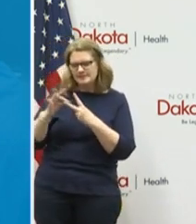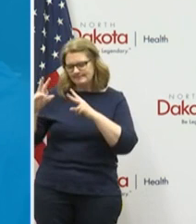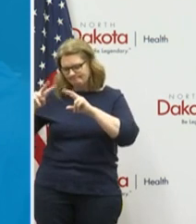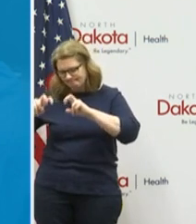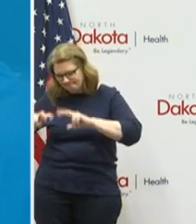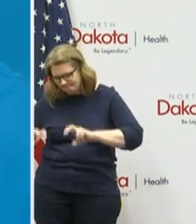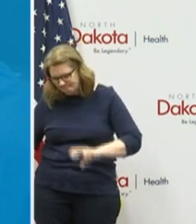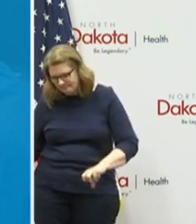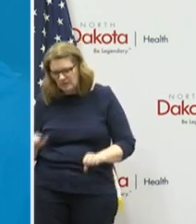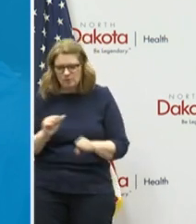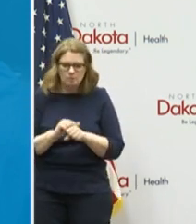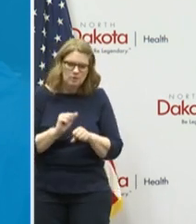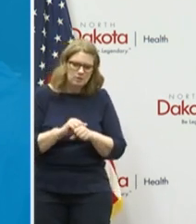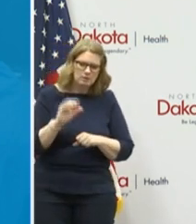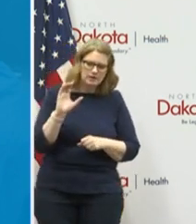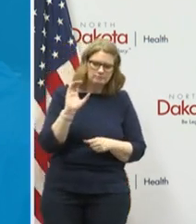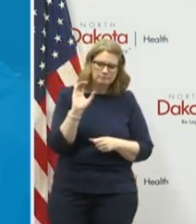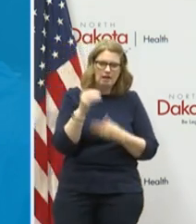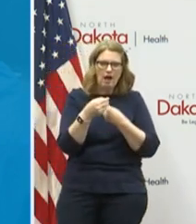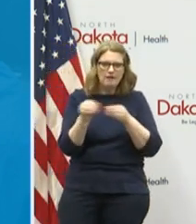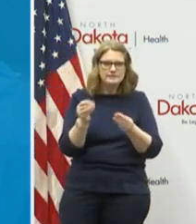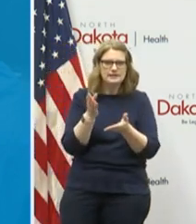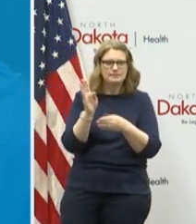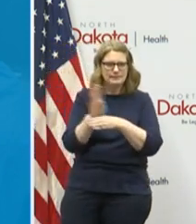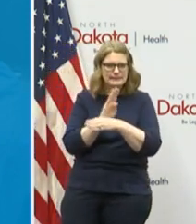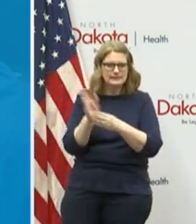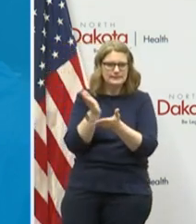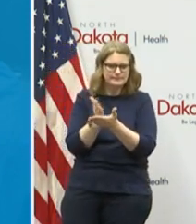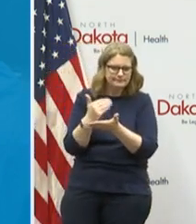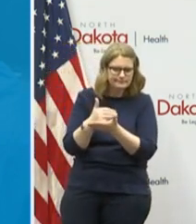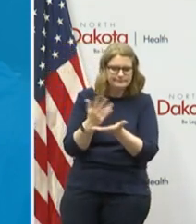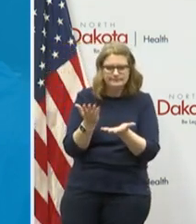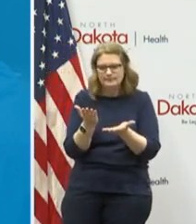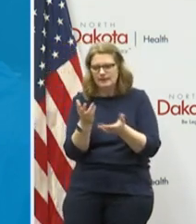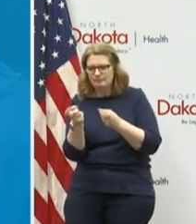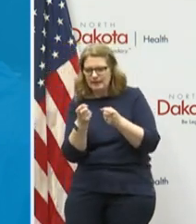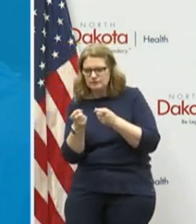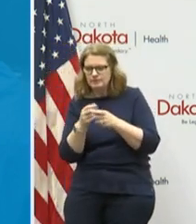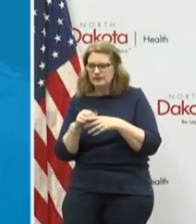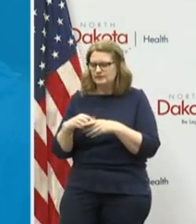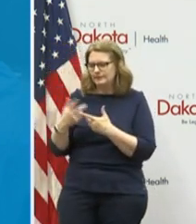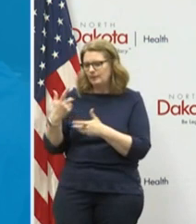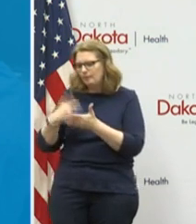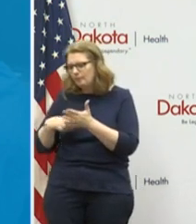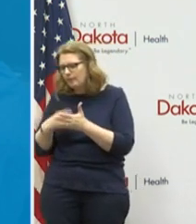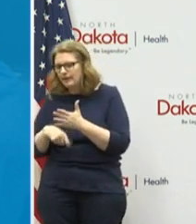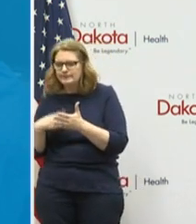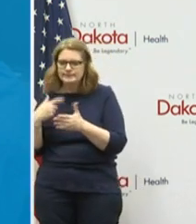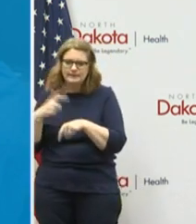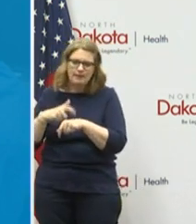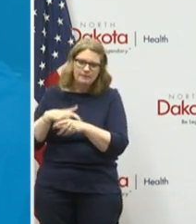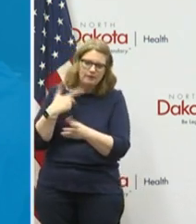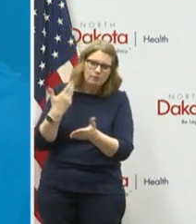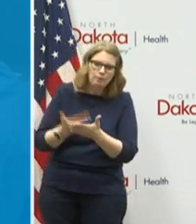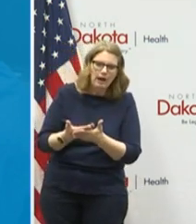REPRESENTATIVES FROM THE PHYSICIAN ADVISORY GROUP LOOKED INTO MANY OPTIONS FOR TESTS